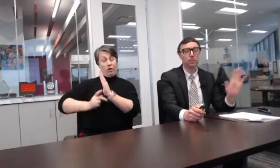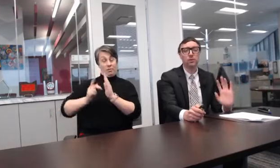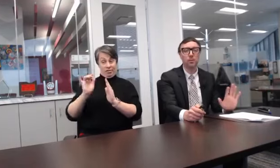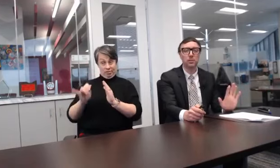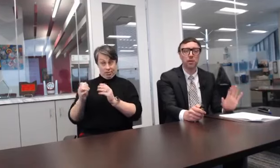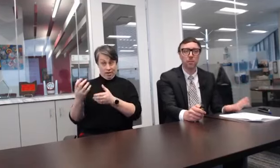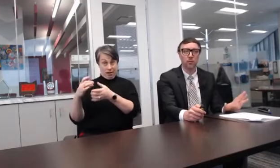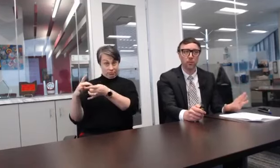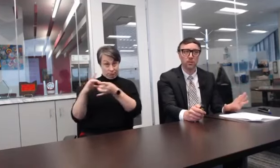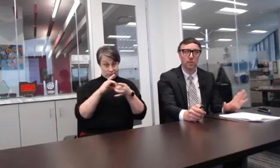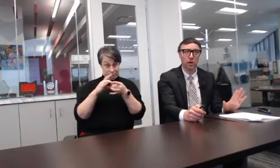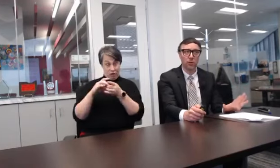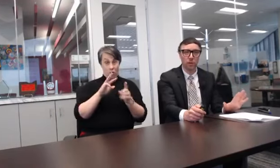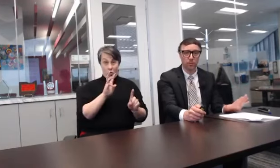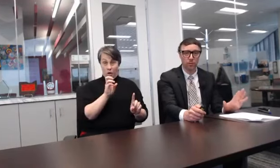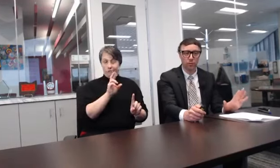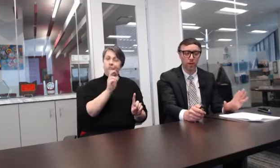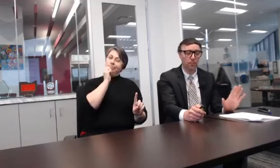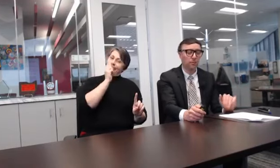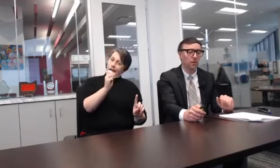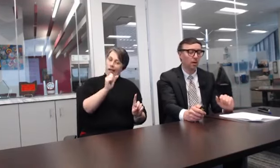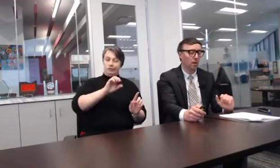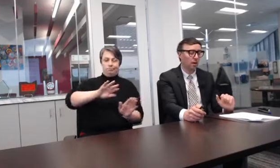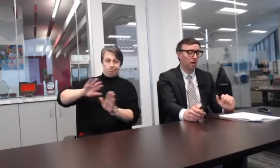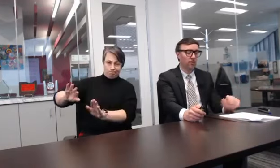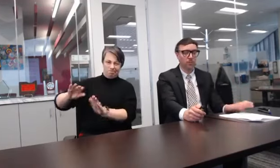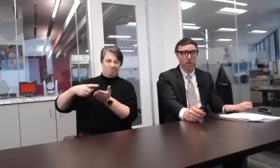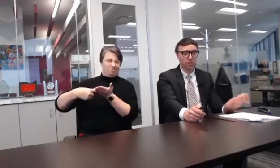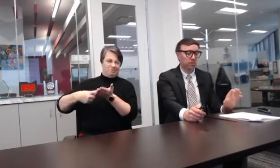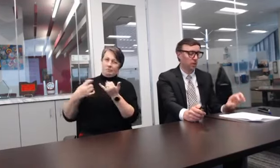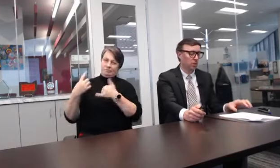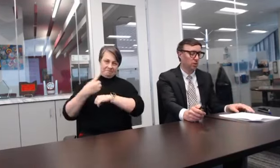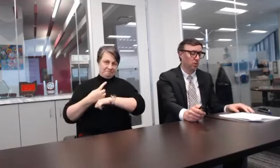So I'm just going to be focusing on the waiver programs for my presentation.